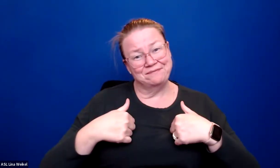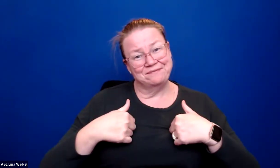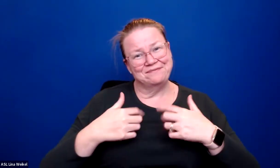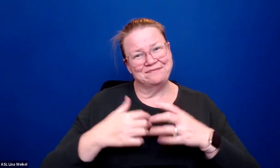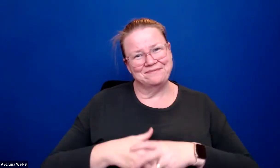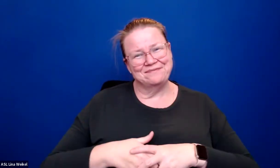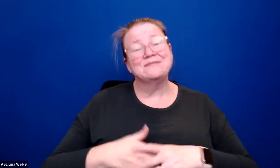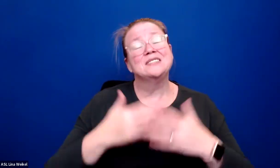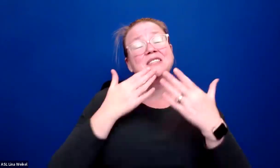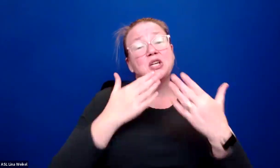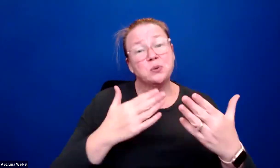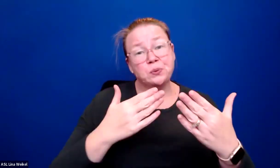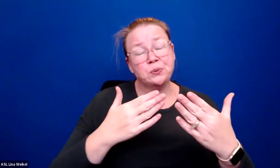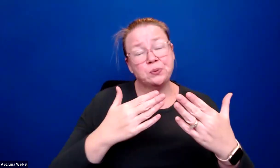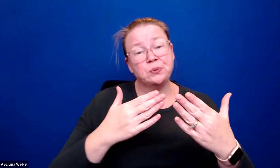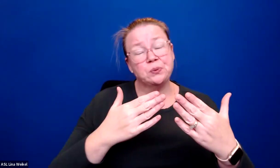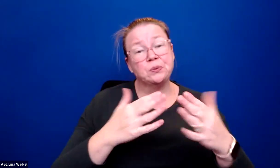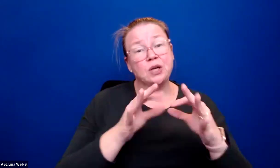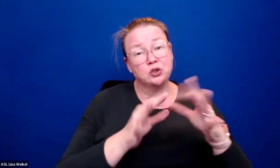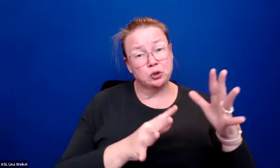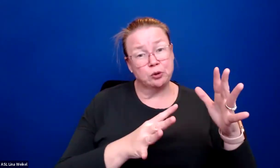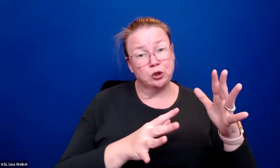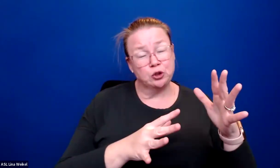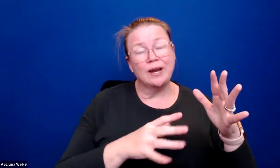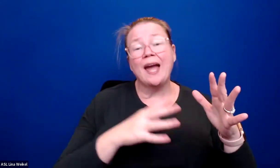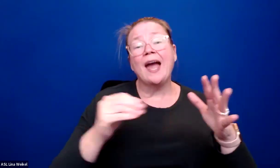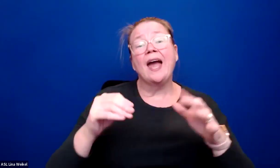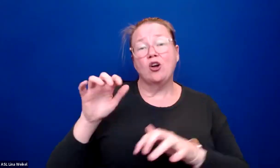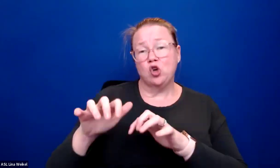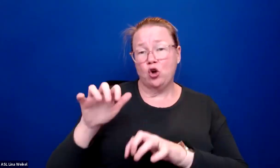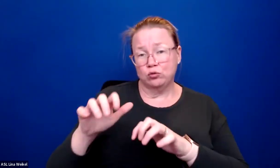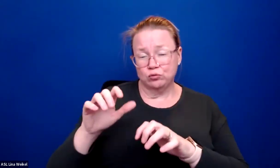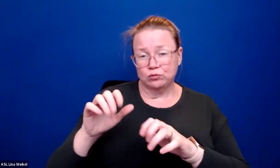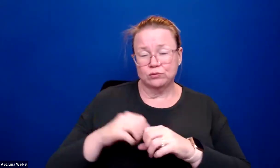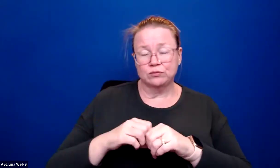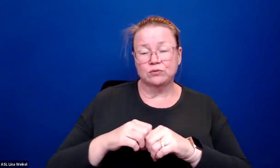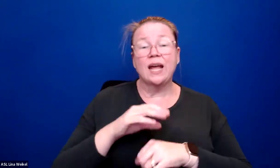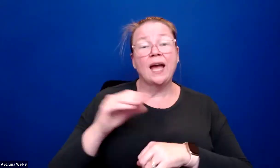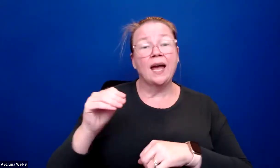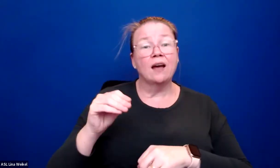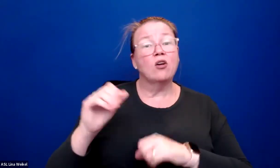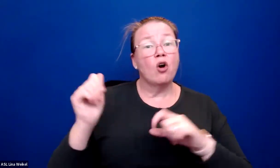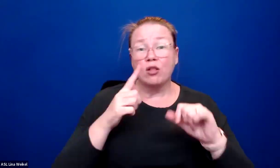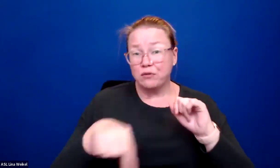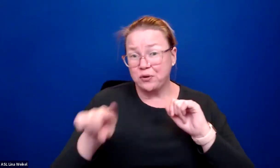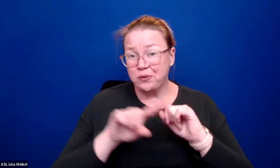Elissa w/ APRIL: and thank you to our interpreter and our cart writer. Elissa w/ APRIL: and to all of you for being here.